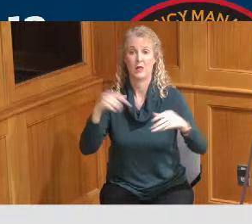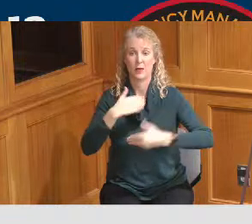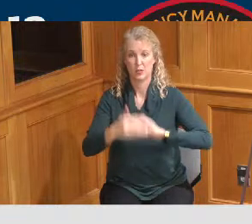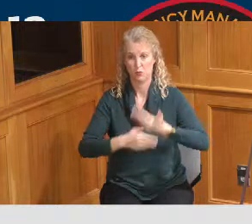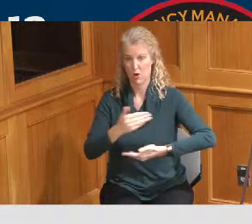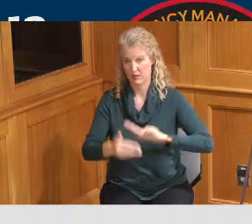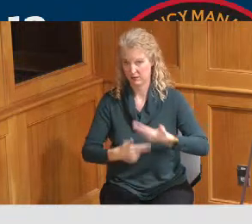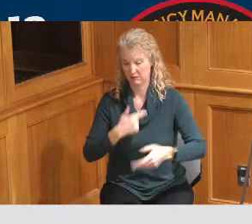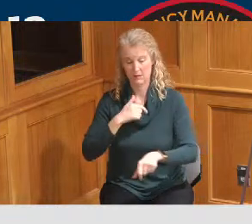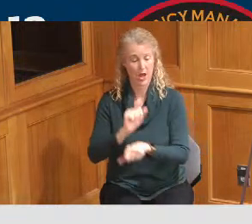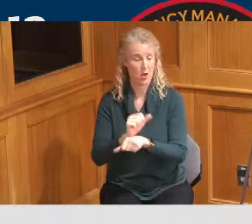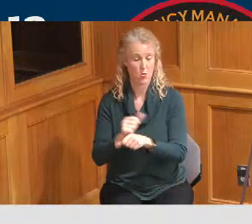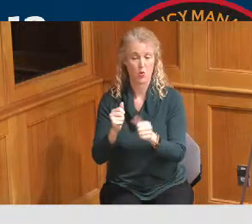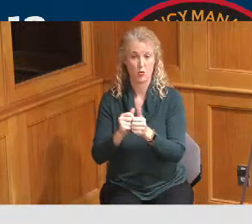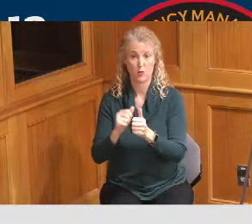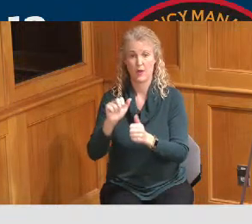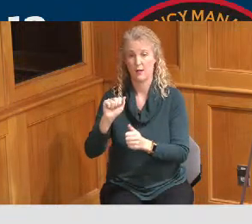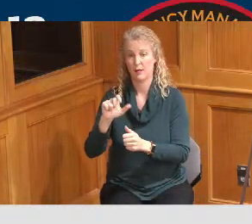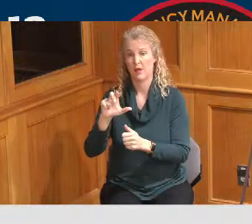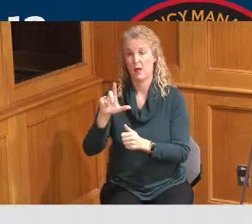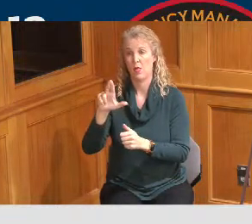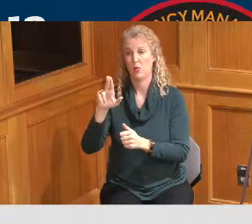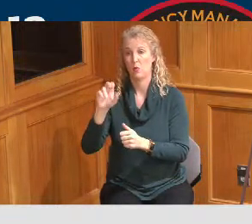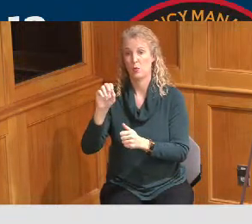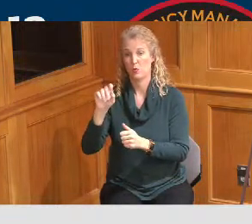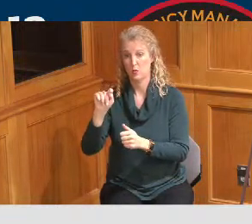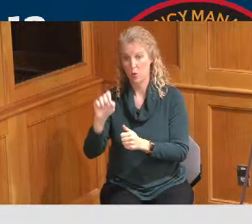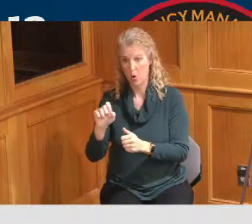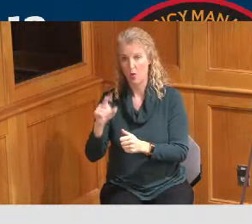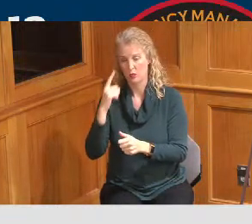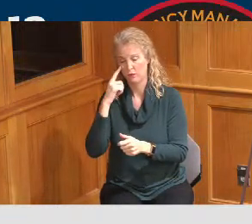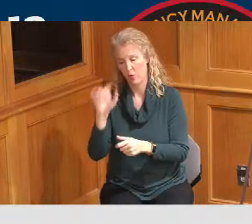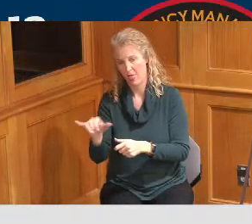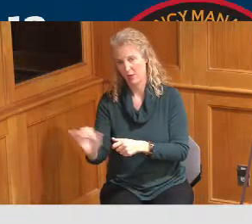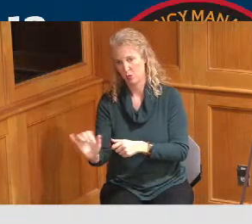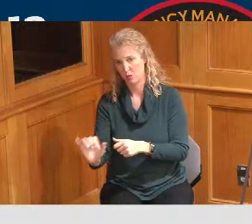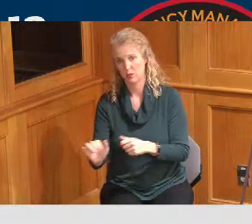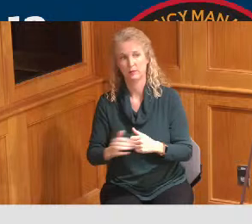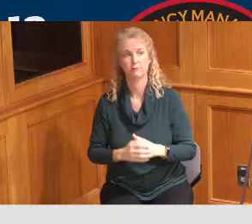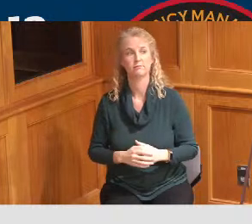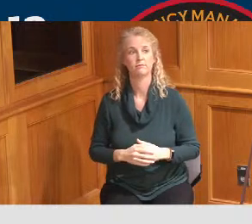Administrator lud on who then comes to the Board for a disaster declaration and I think everybody